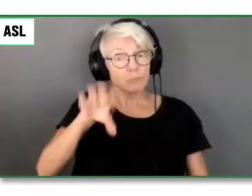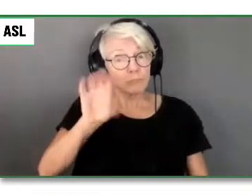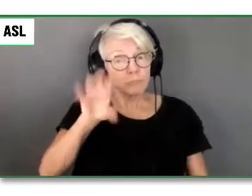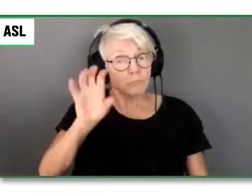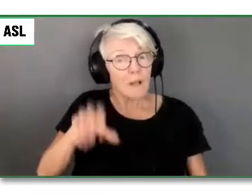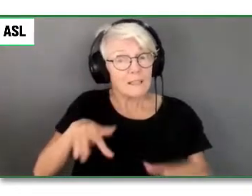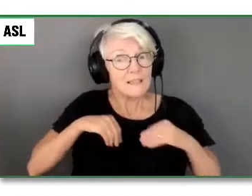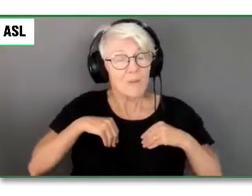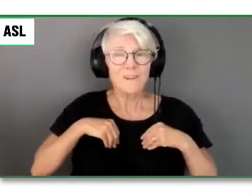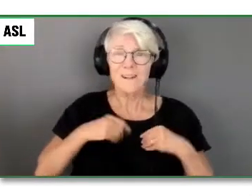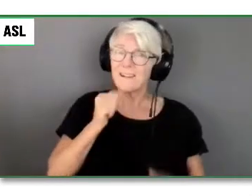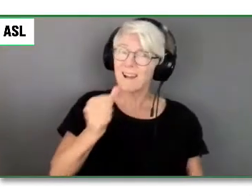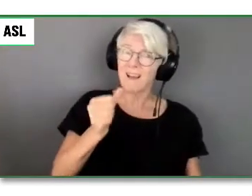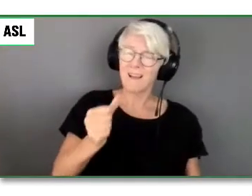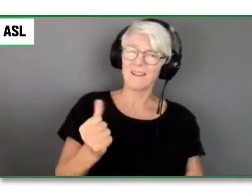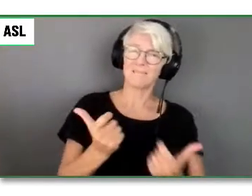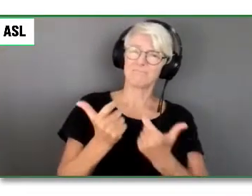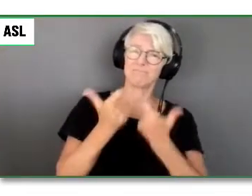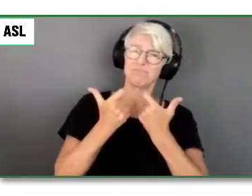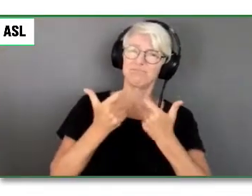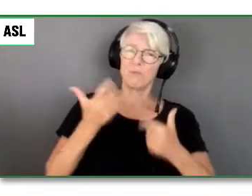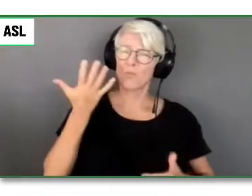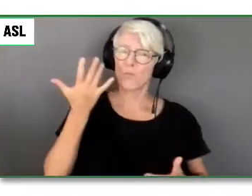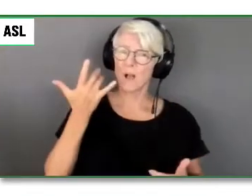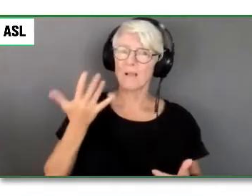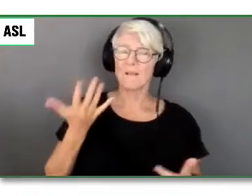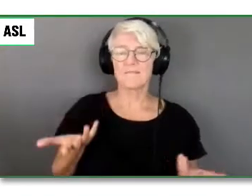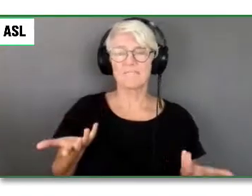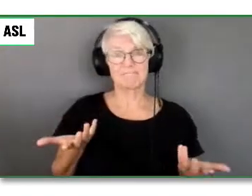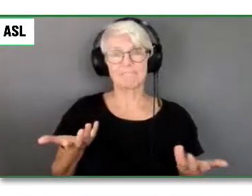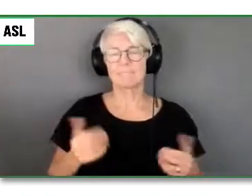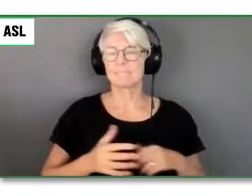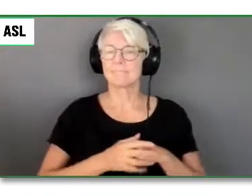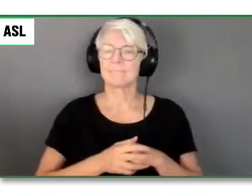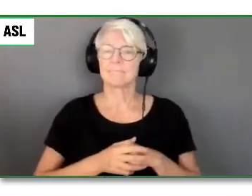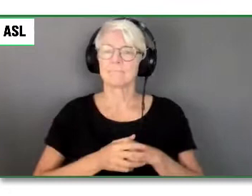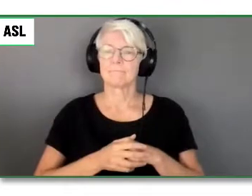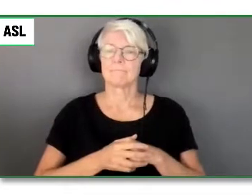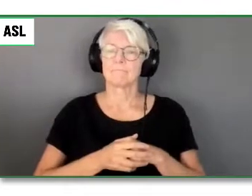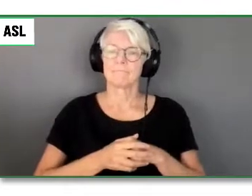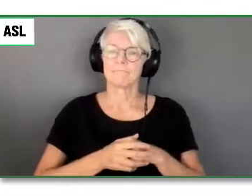as as a form of payment. For those